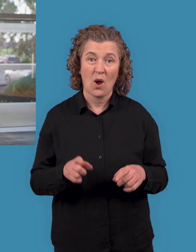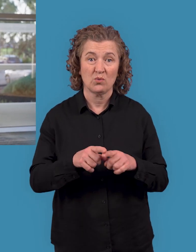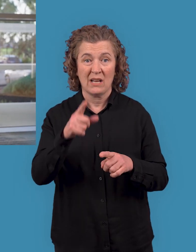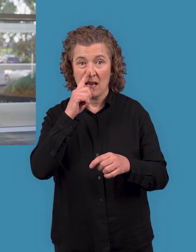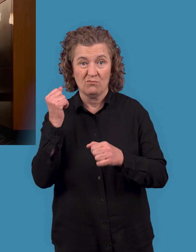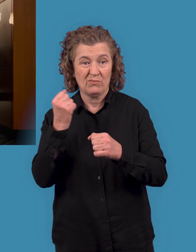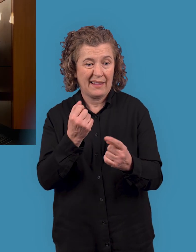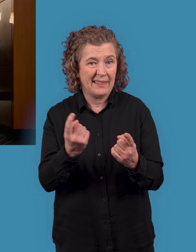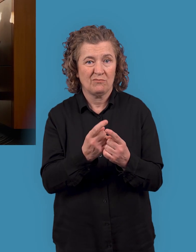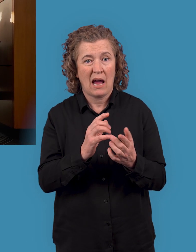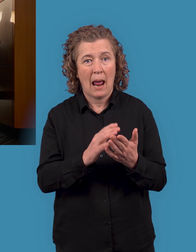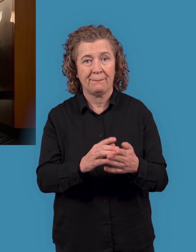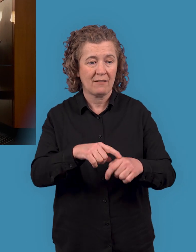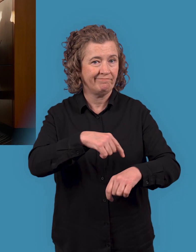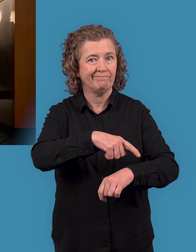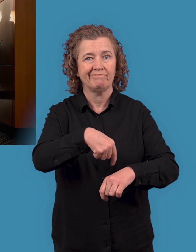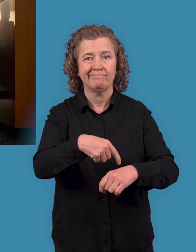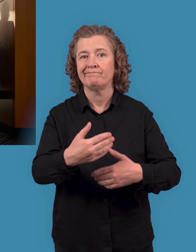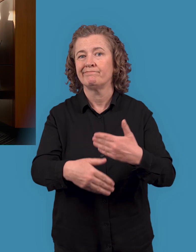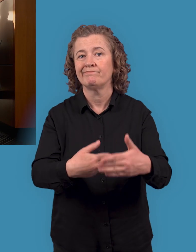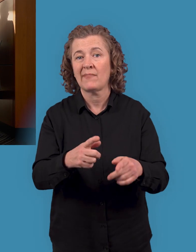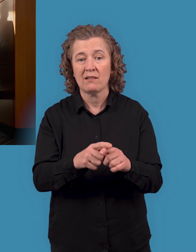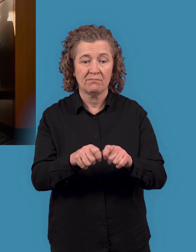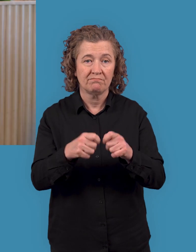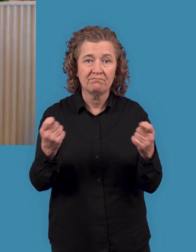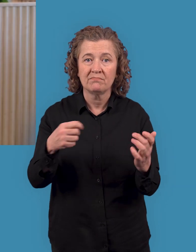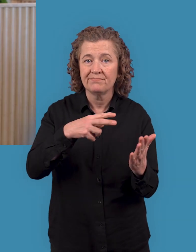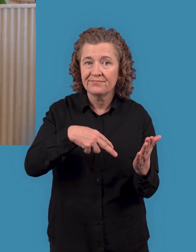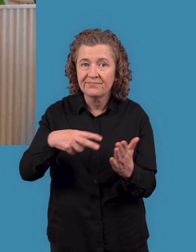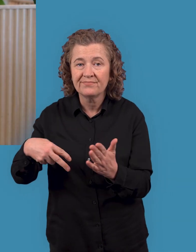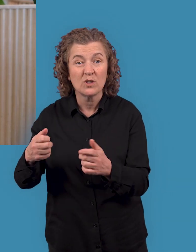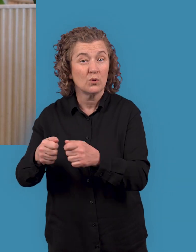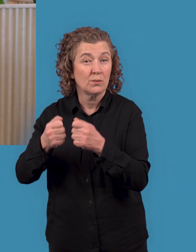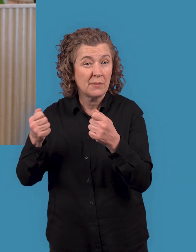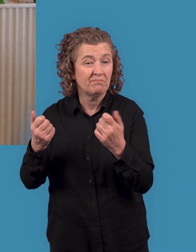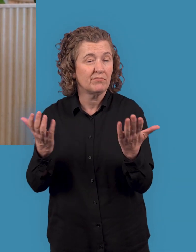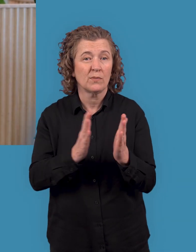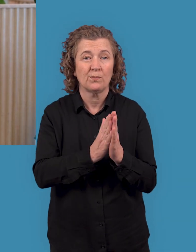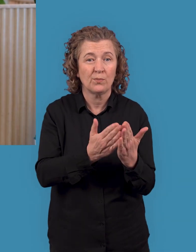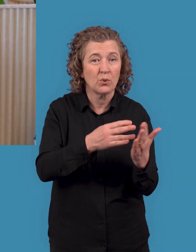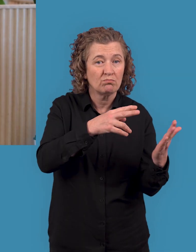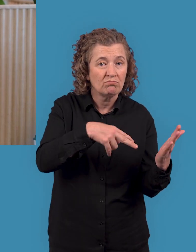You can also bring things to help pass the time, like a magazine or book